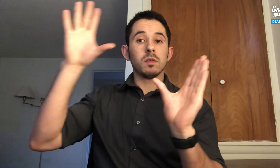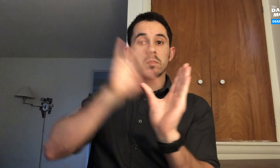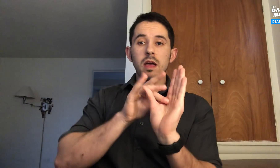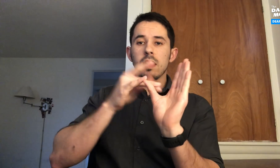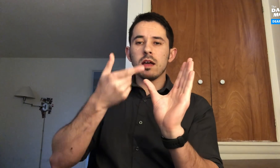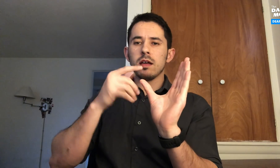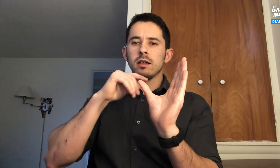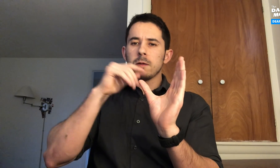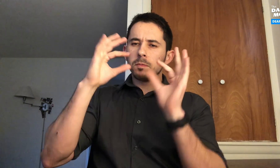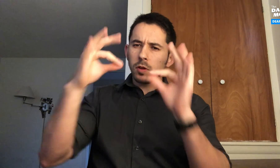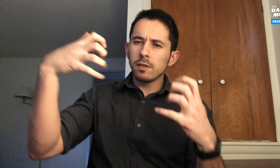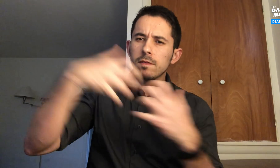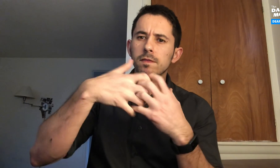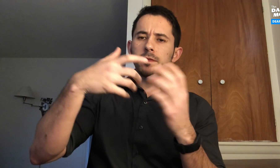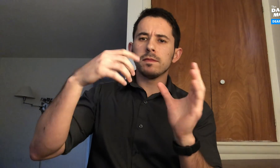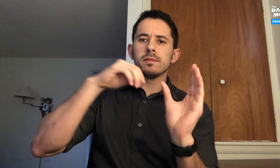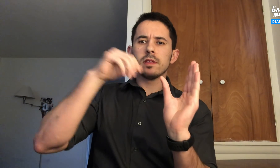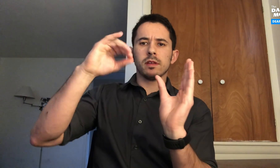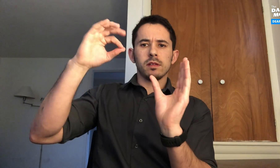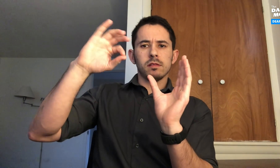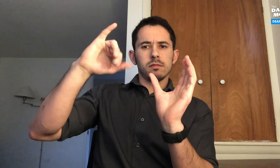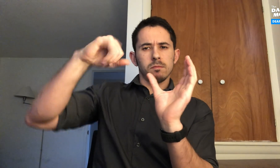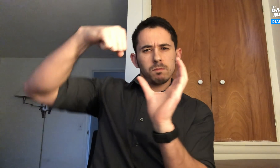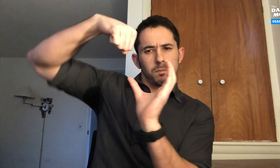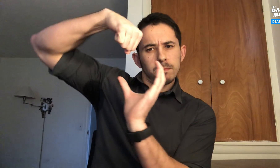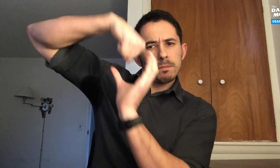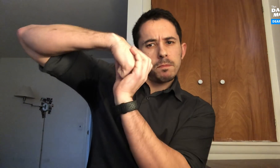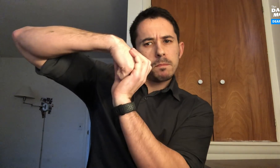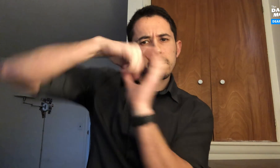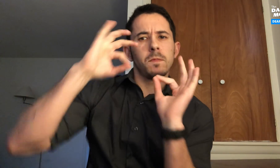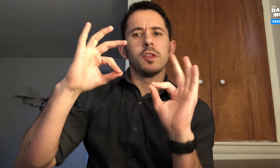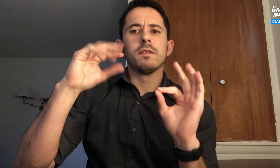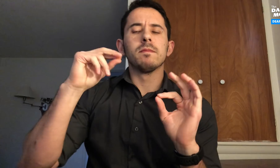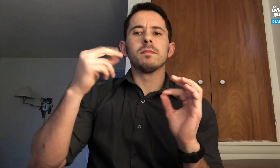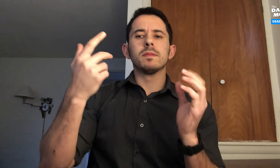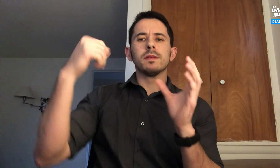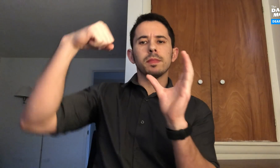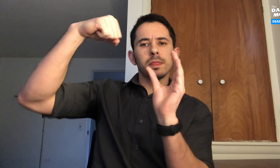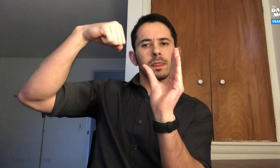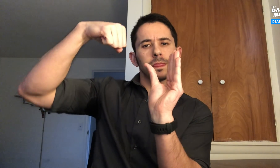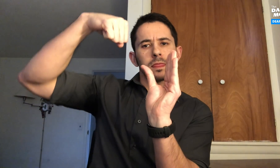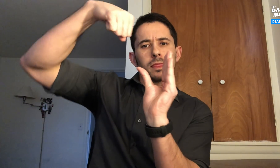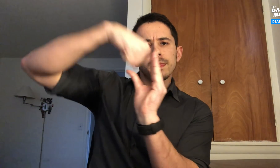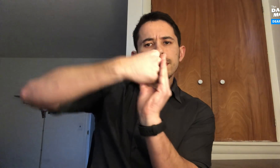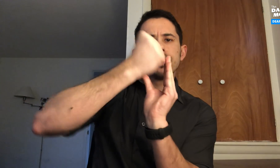When those other viruses connect to cells, there isn’t a perfect match.